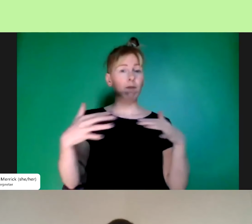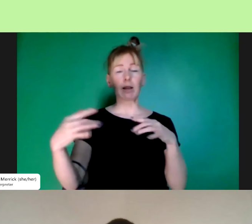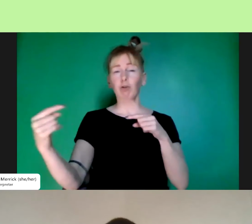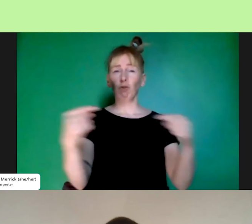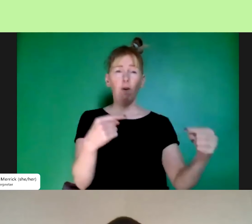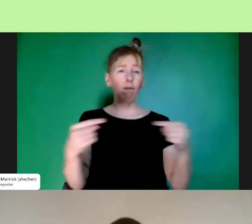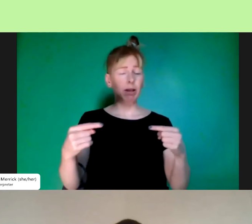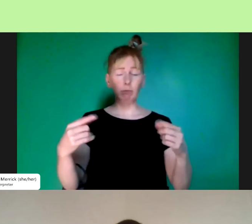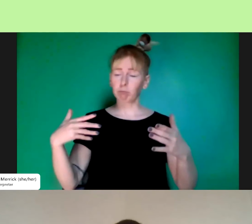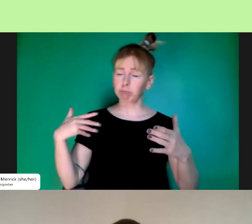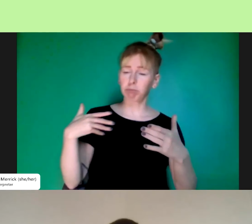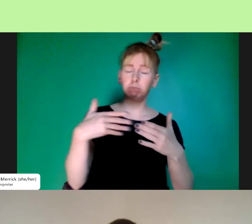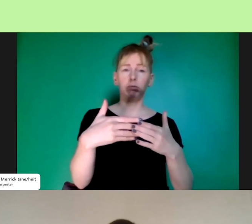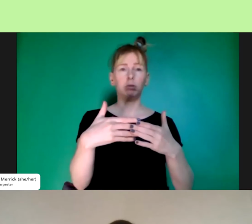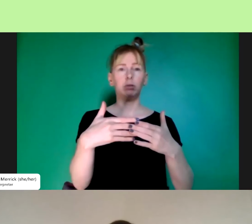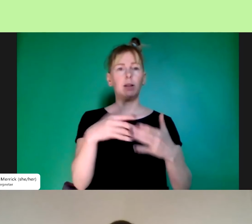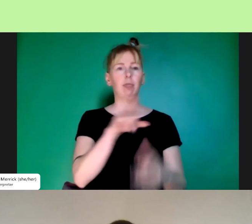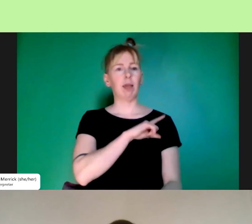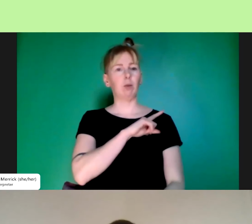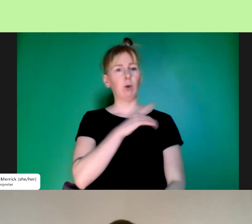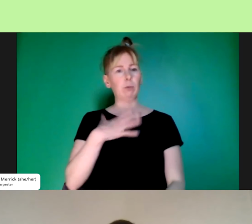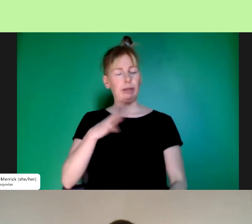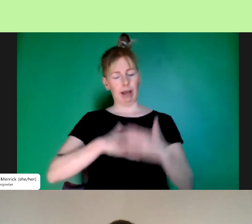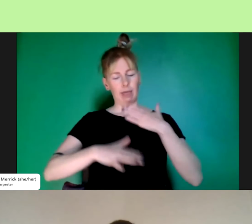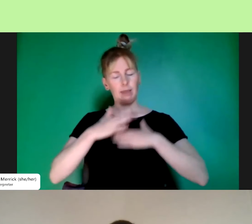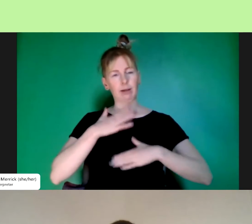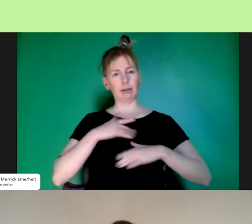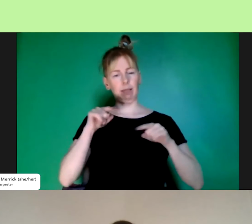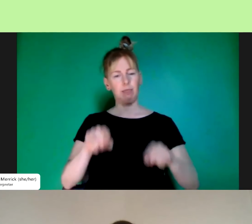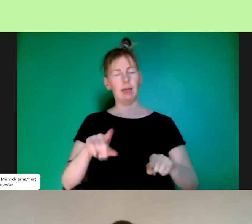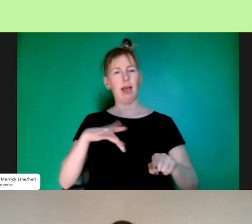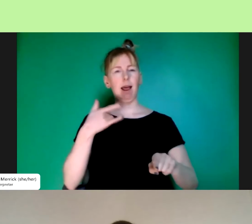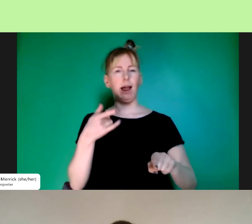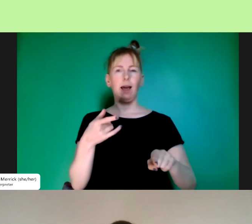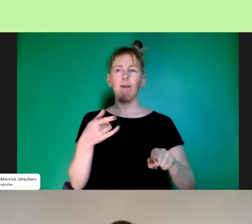to remind us that we are busy swallowing ourselves, and